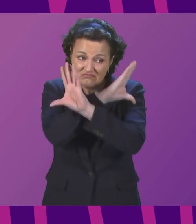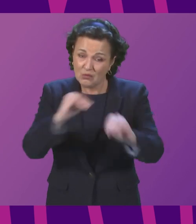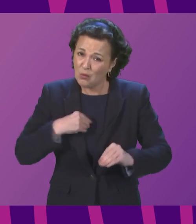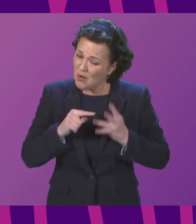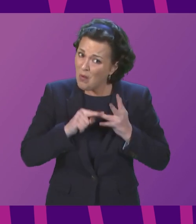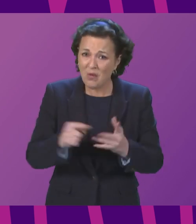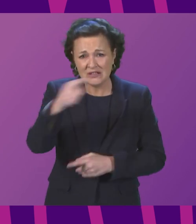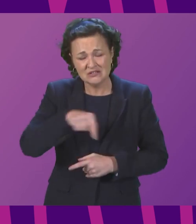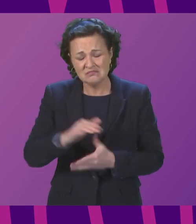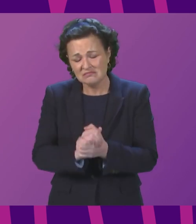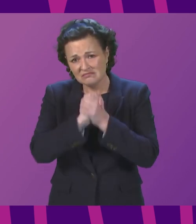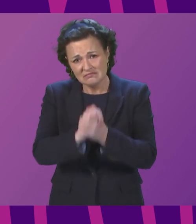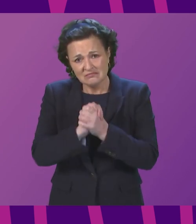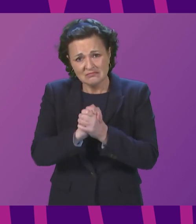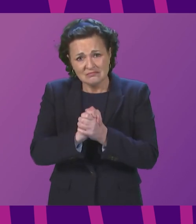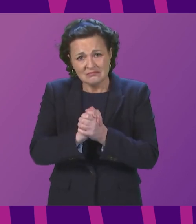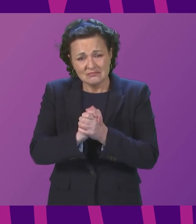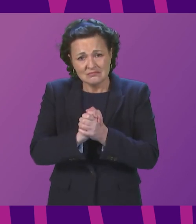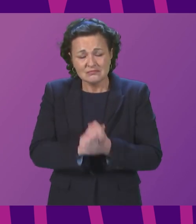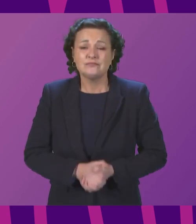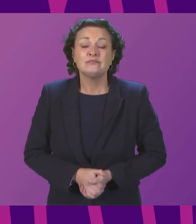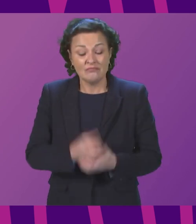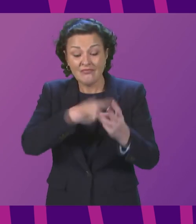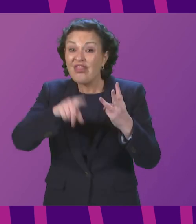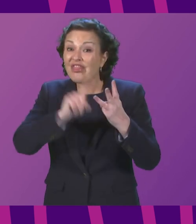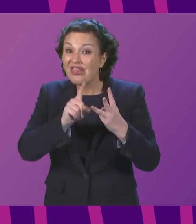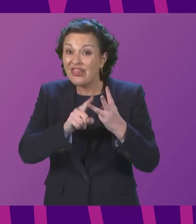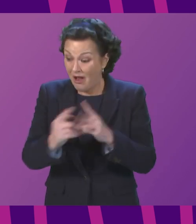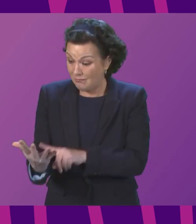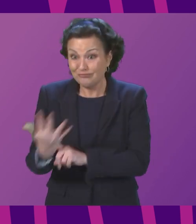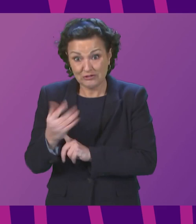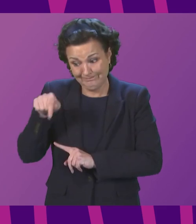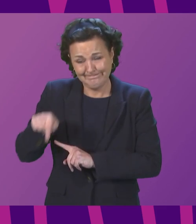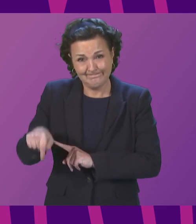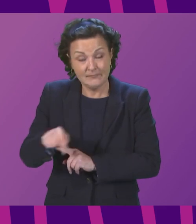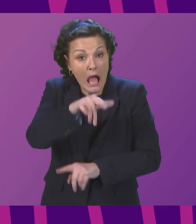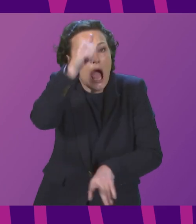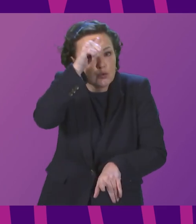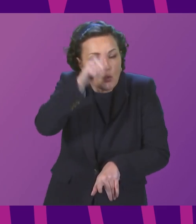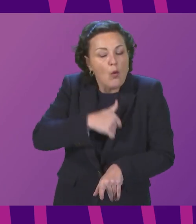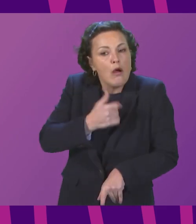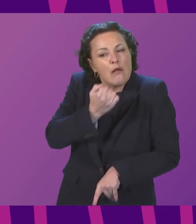enormous debt of gratitude. Thirdly, as we keep saying, even with a lower rate of hospitalisation,